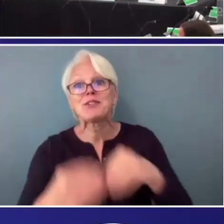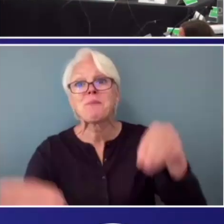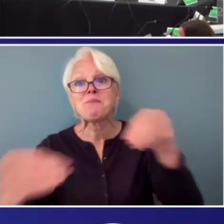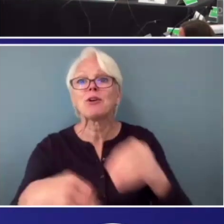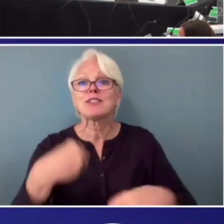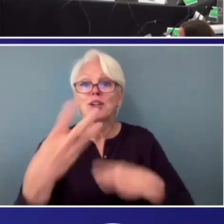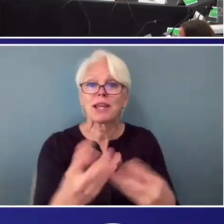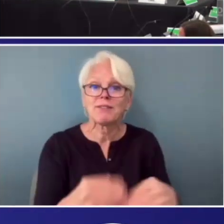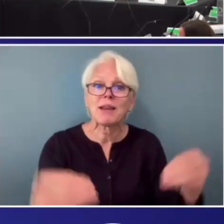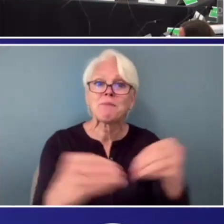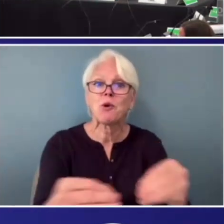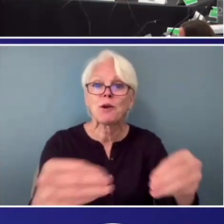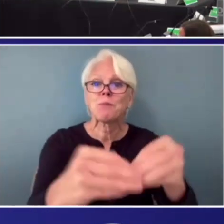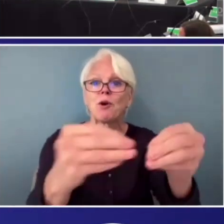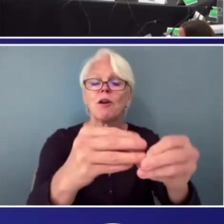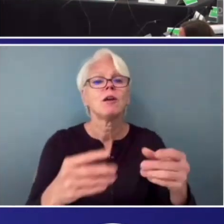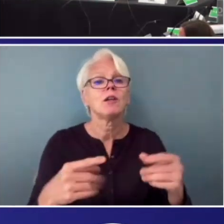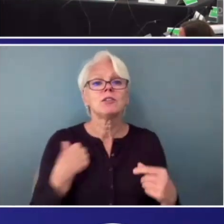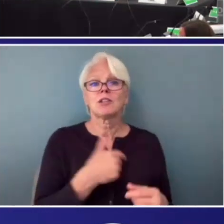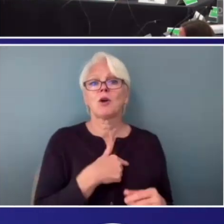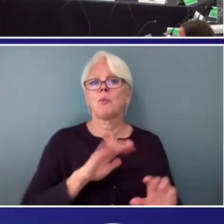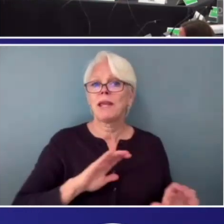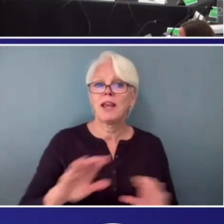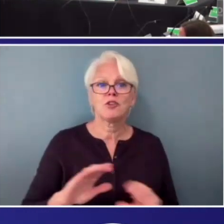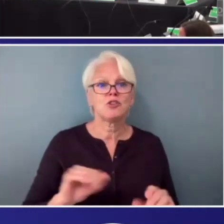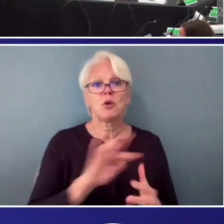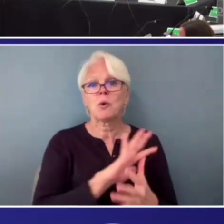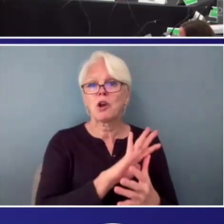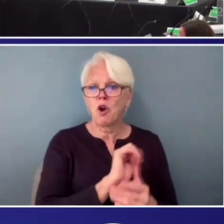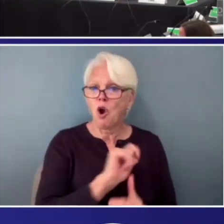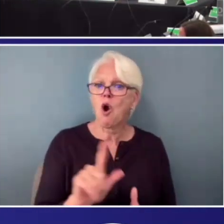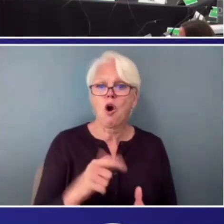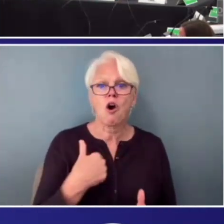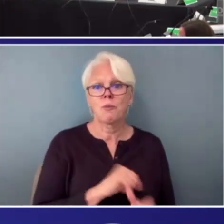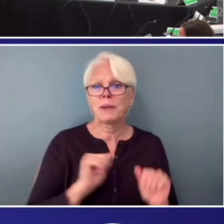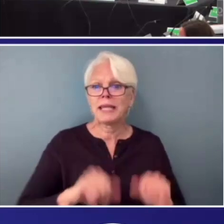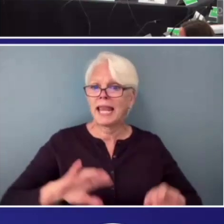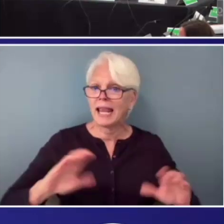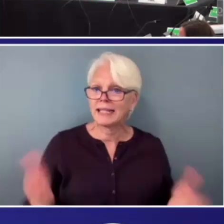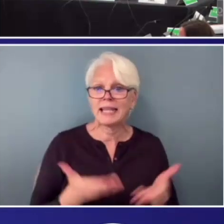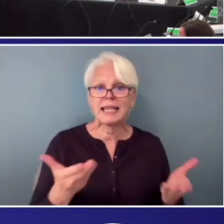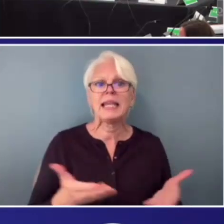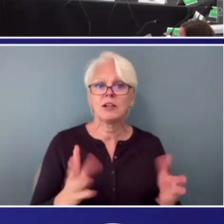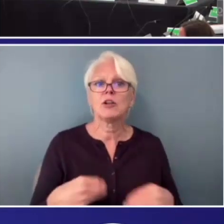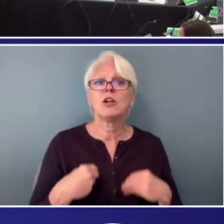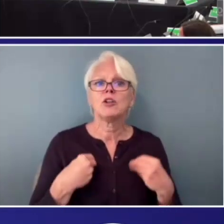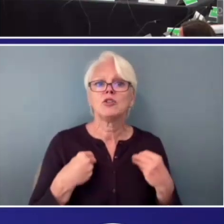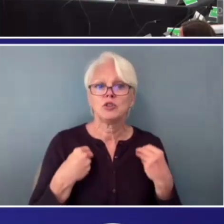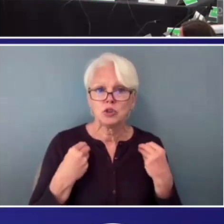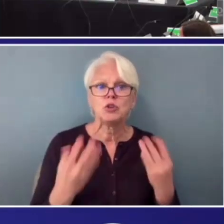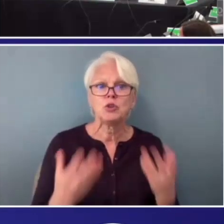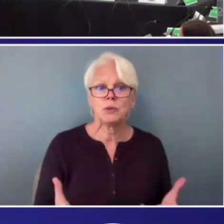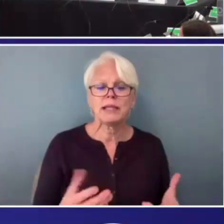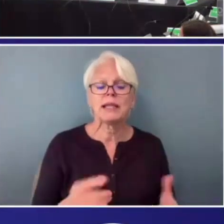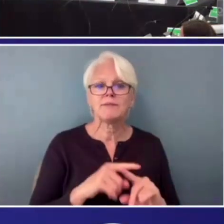And so we're doing all that we can here to give the parameters by which this interim